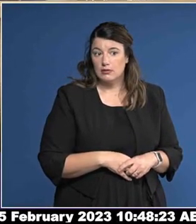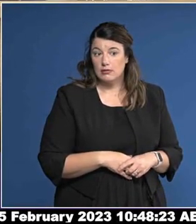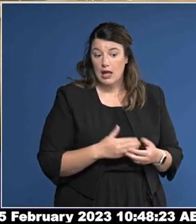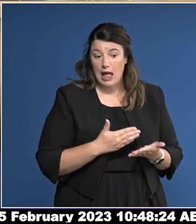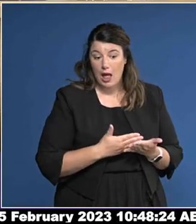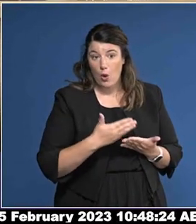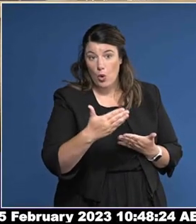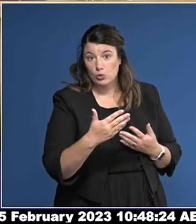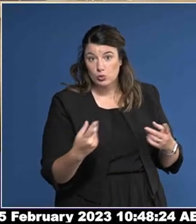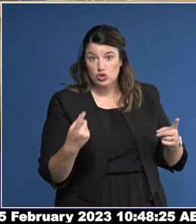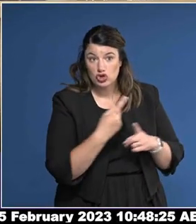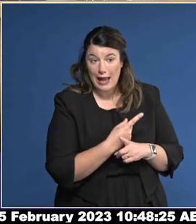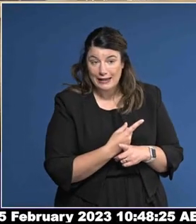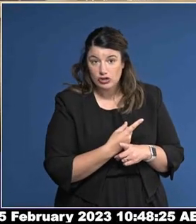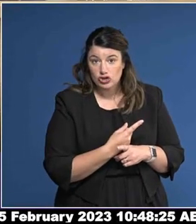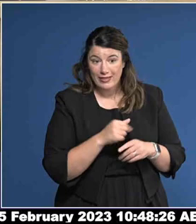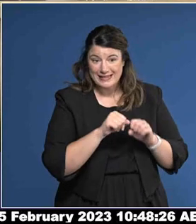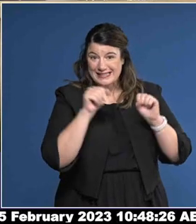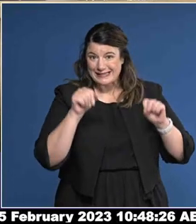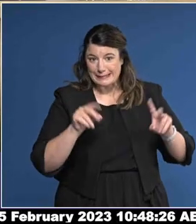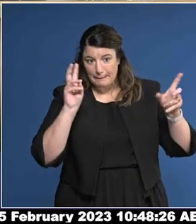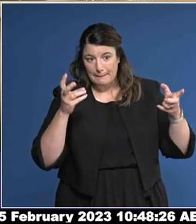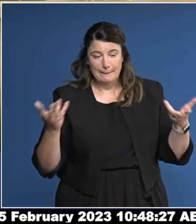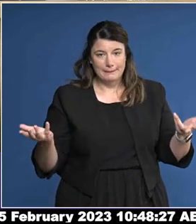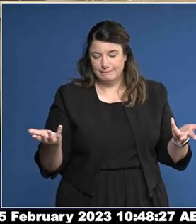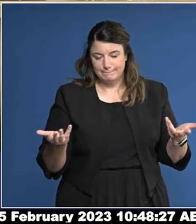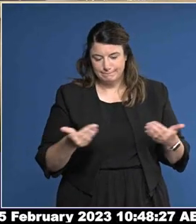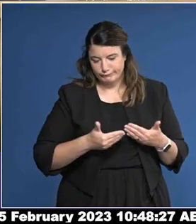That's a different question. I think it would take a lot longer to get systems